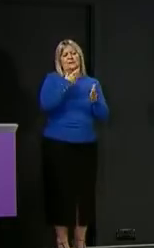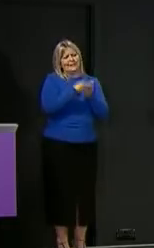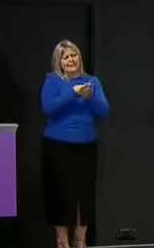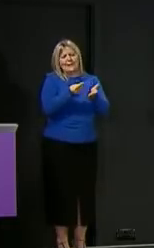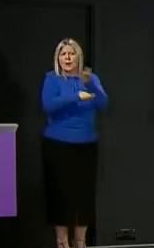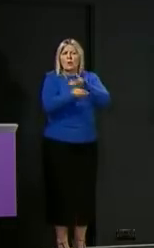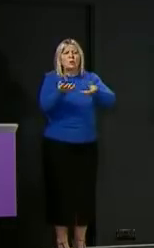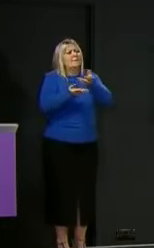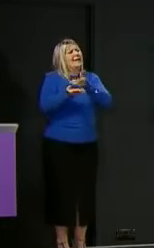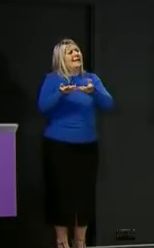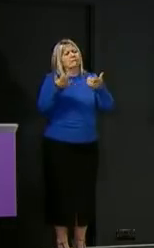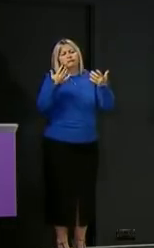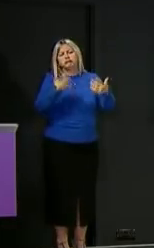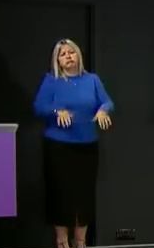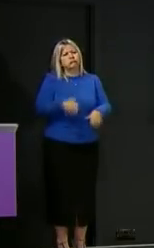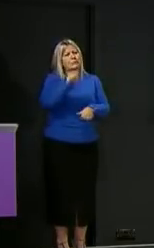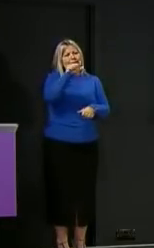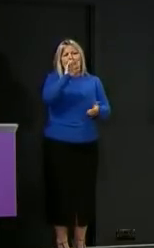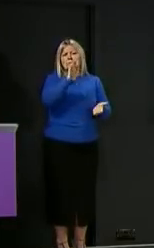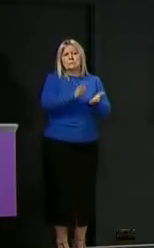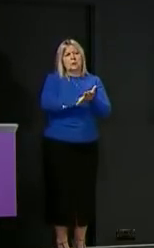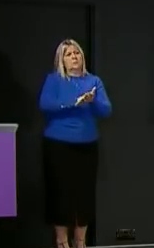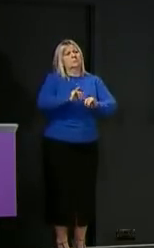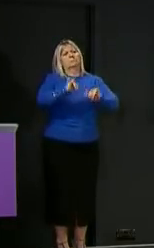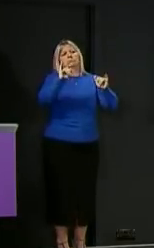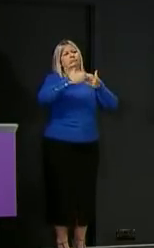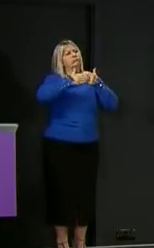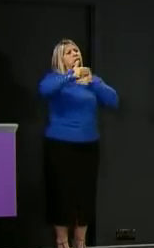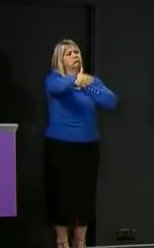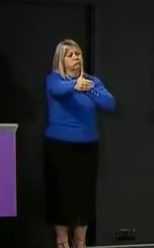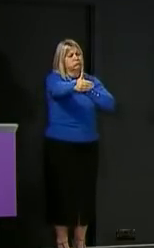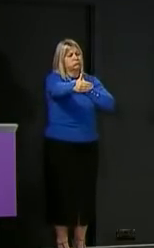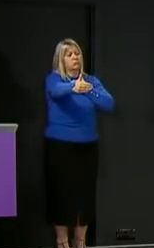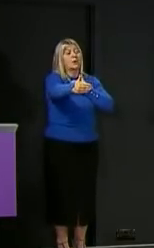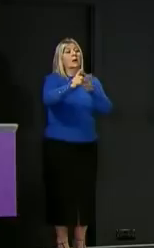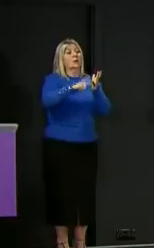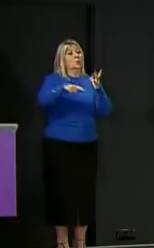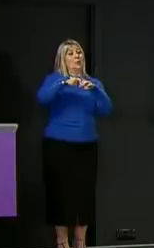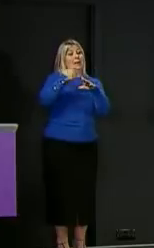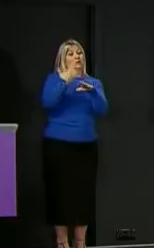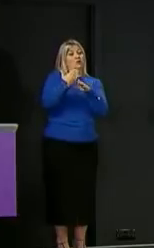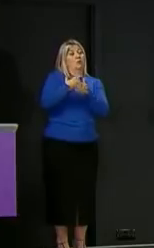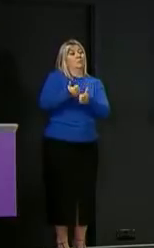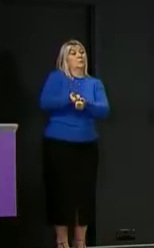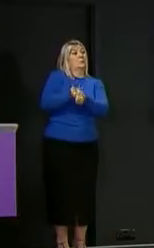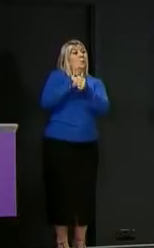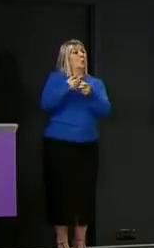six-months, and the UK's job support scheme is unlikely to support jobs in the most vulnerable